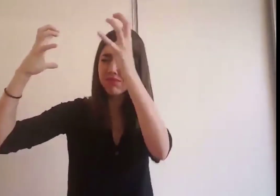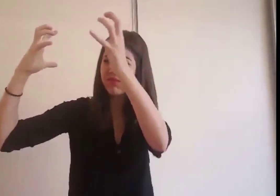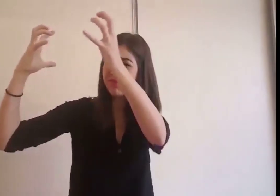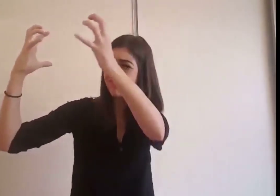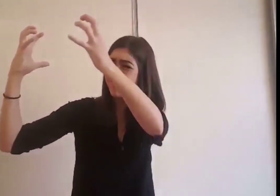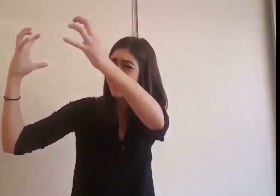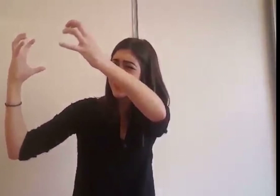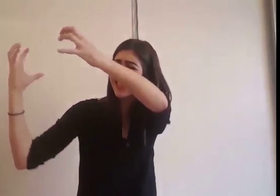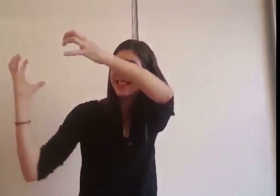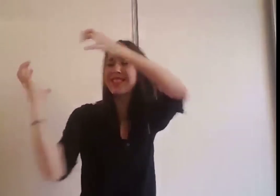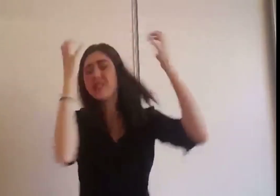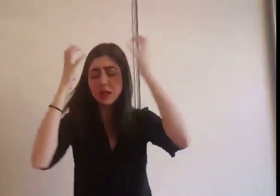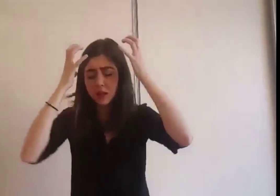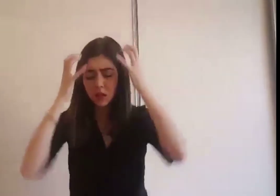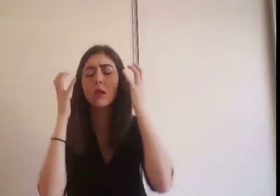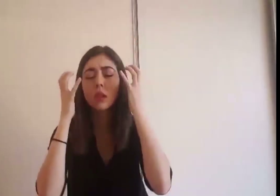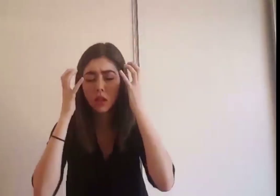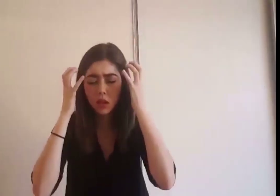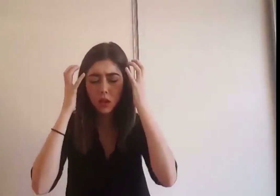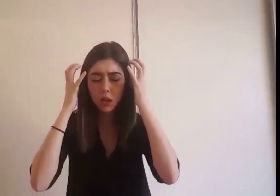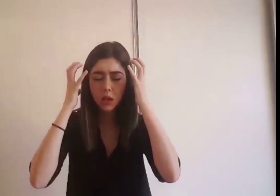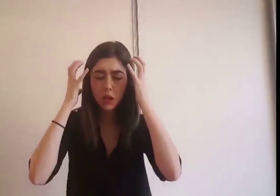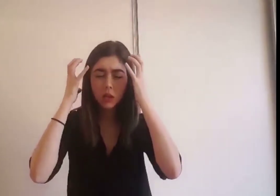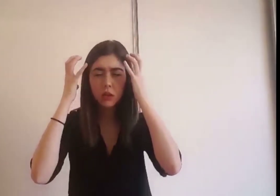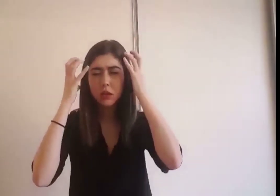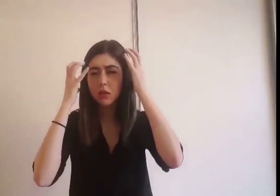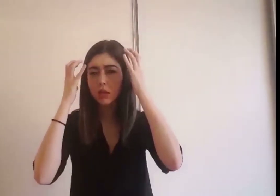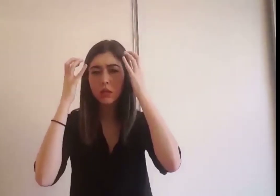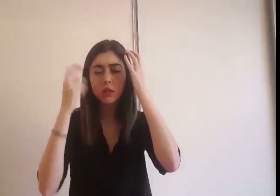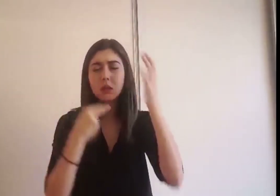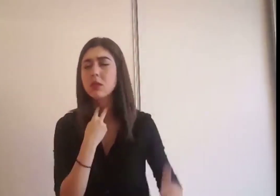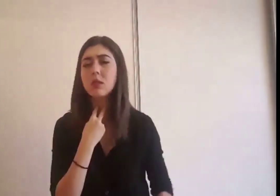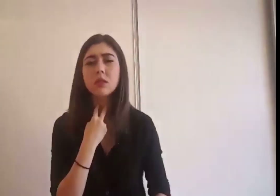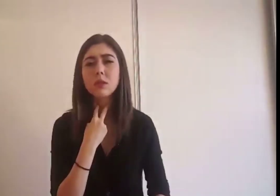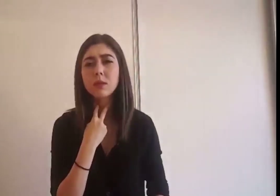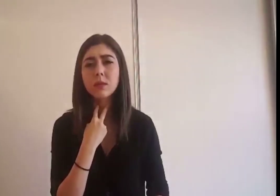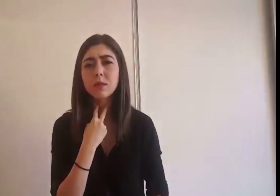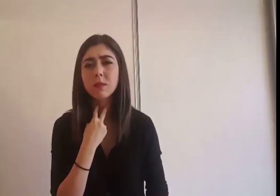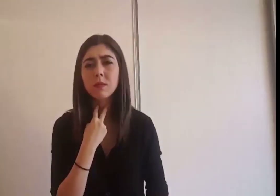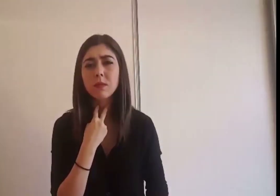Olivia Stemler: I tried to push it out of my mind, but it was so heavy.